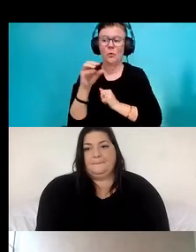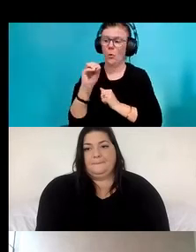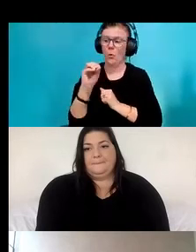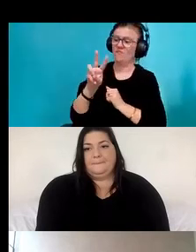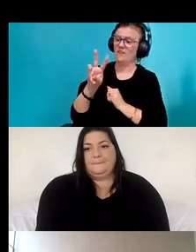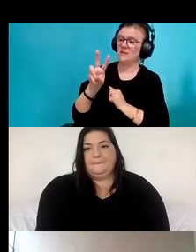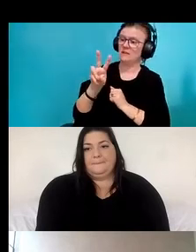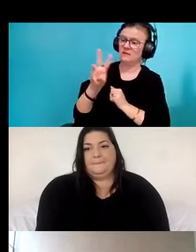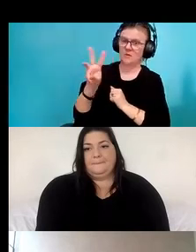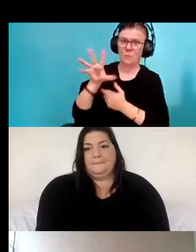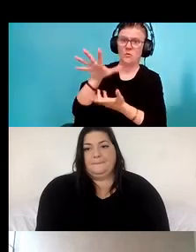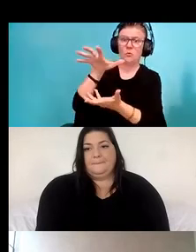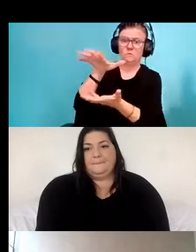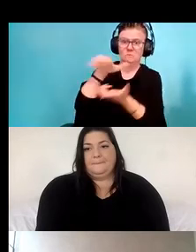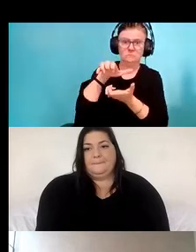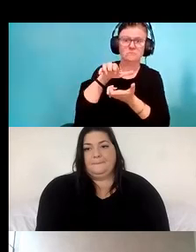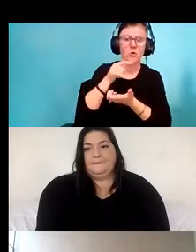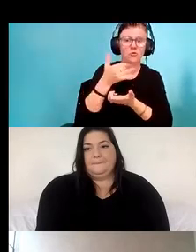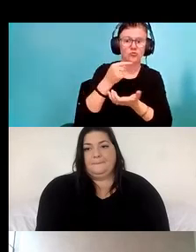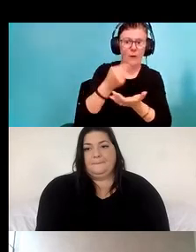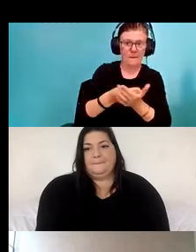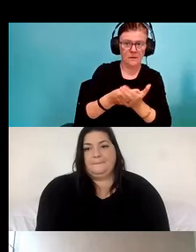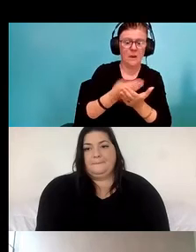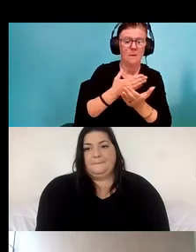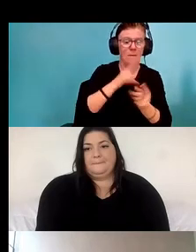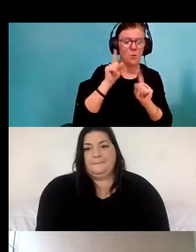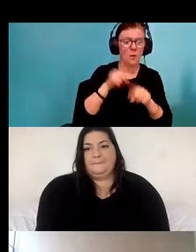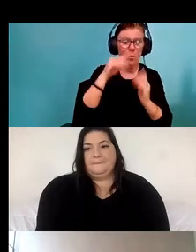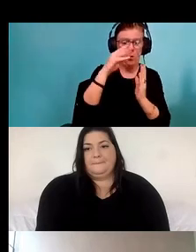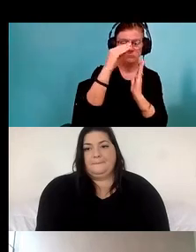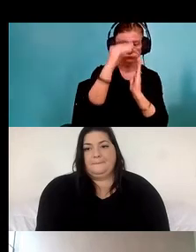report to highlight all of these successes you've accomplished